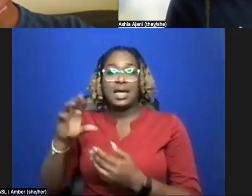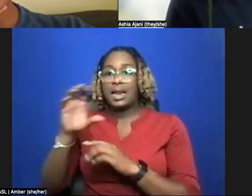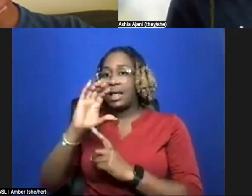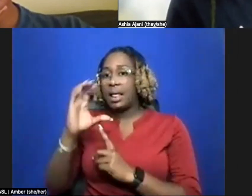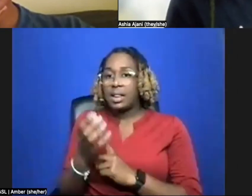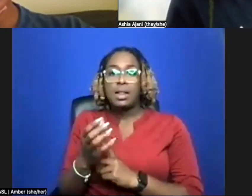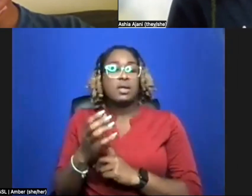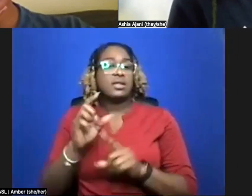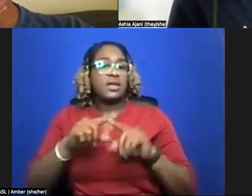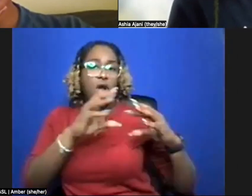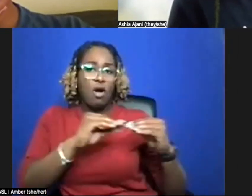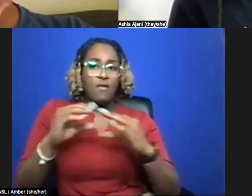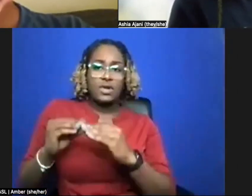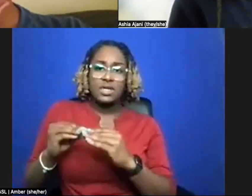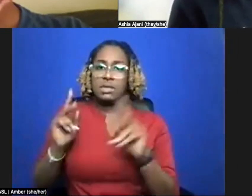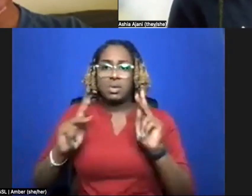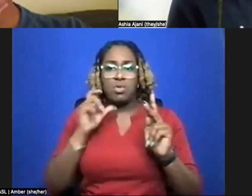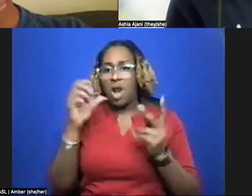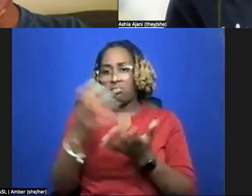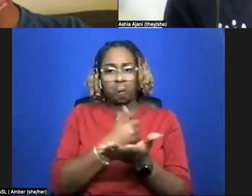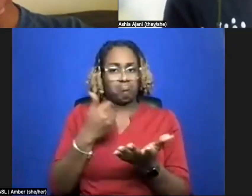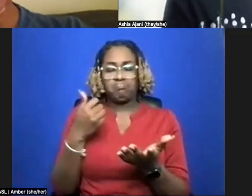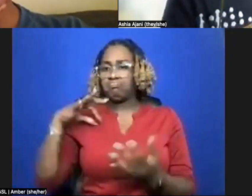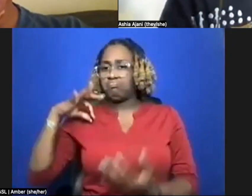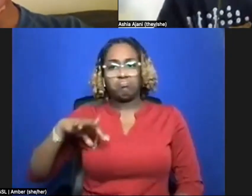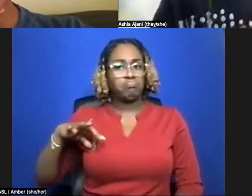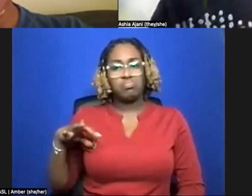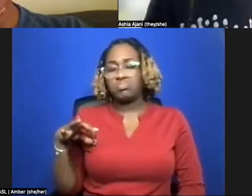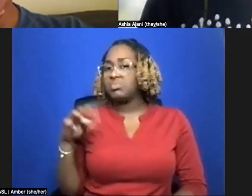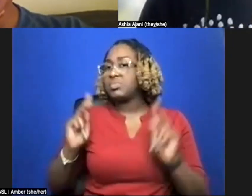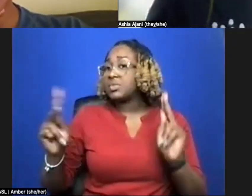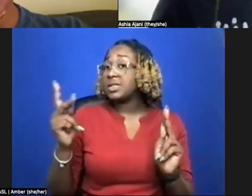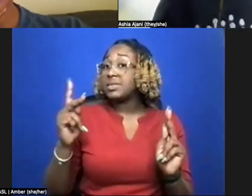aren't like reaping the benefits of that. What people are saying and this you know, the EPA is